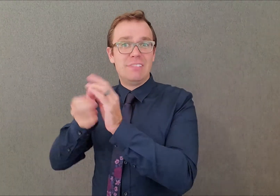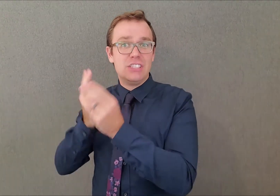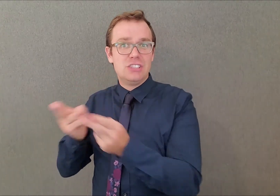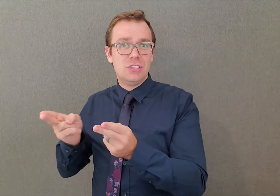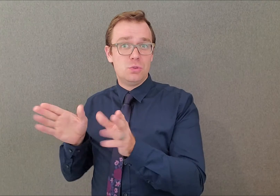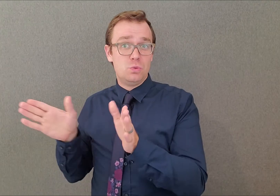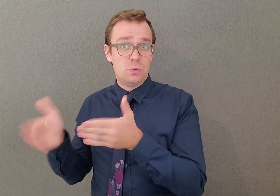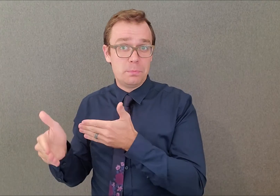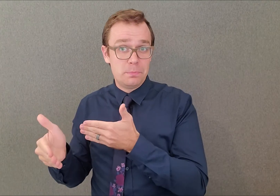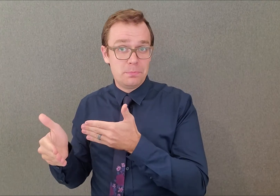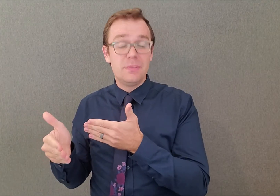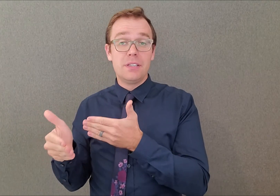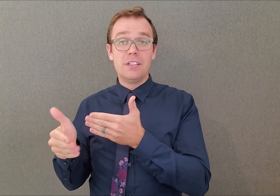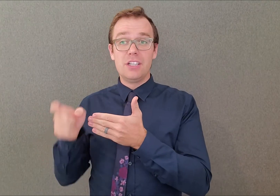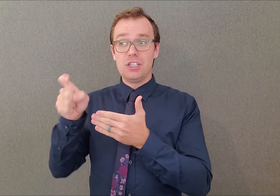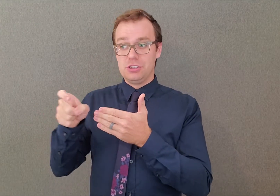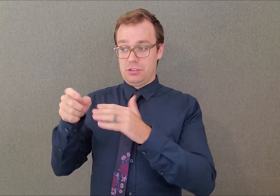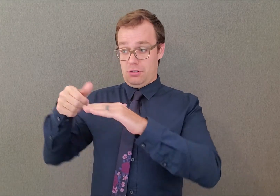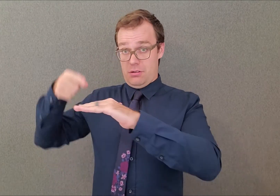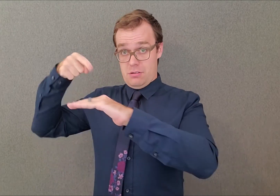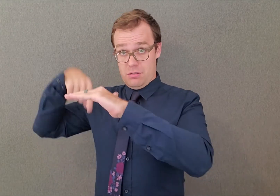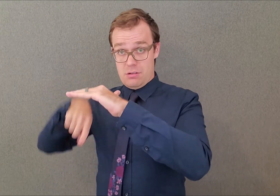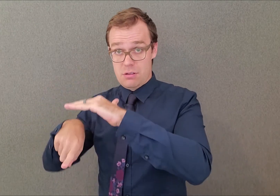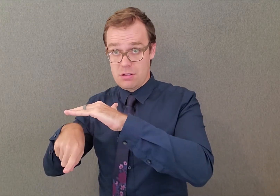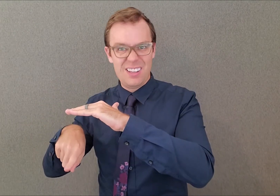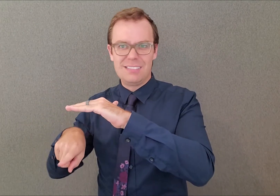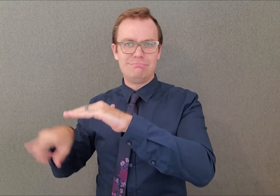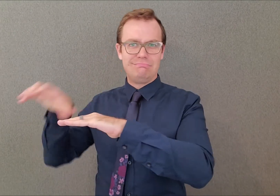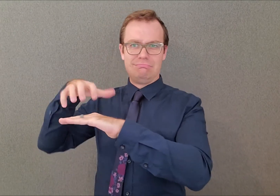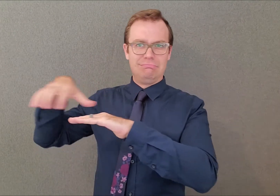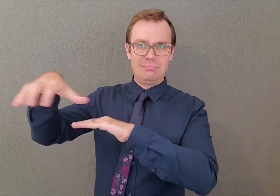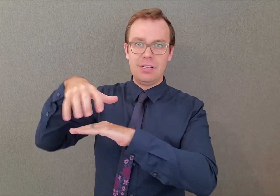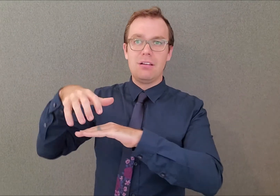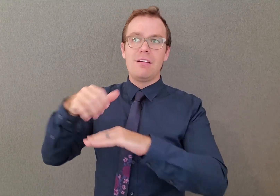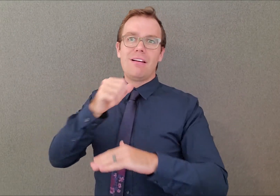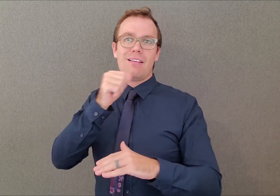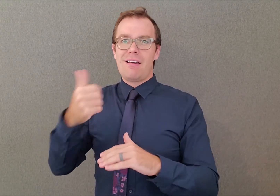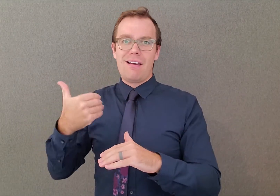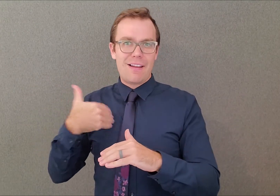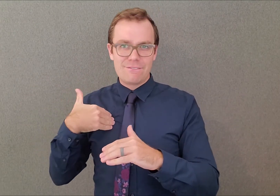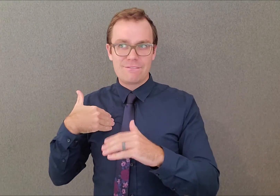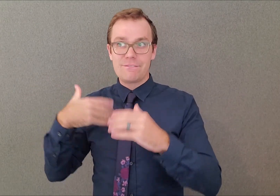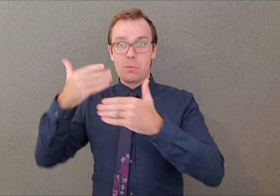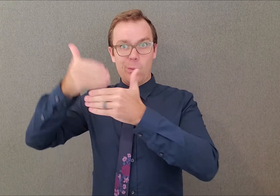This room should be above ground and have the fewest openings to the outside.